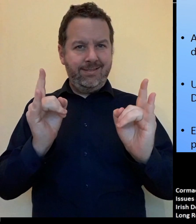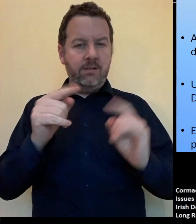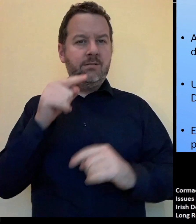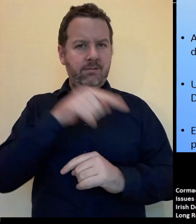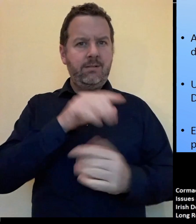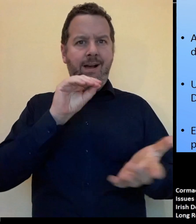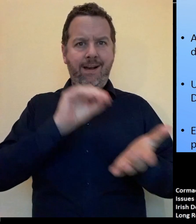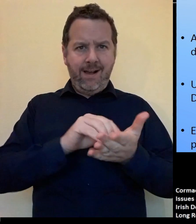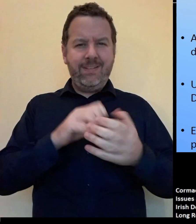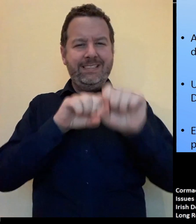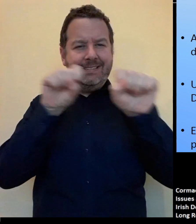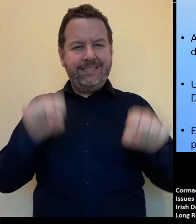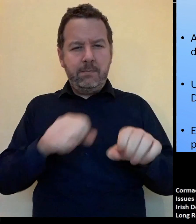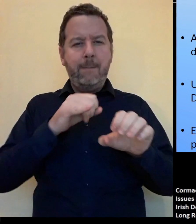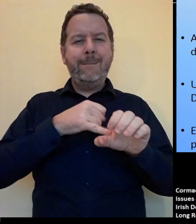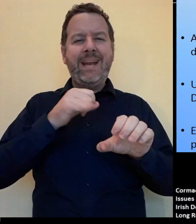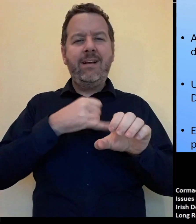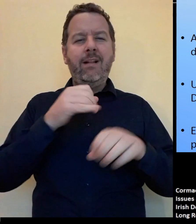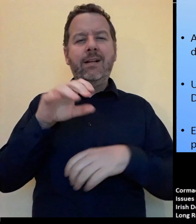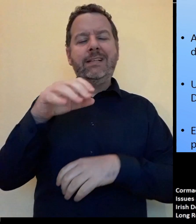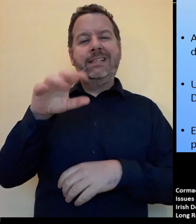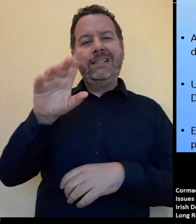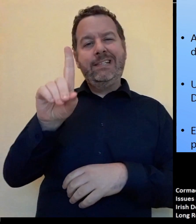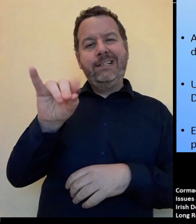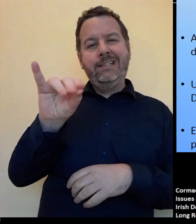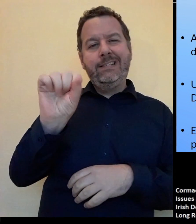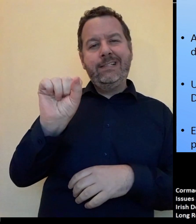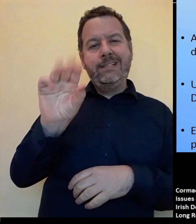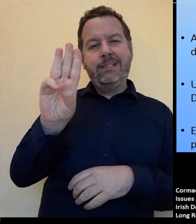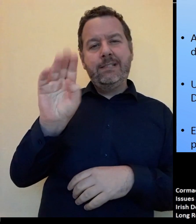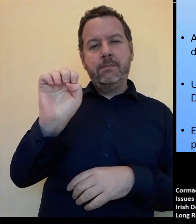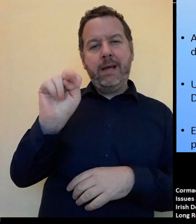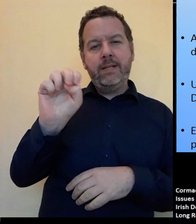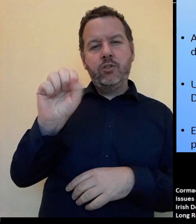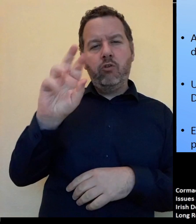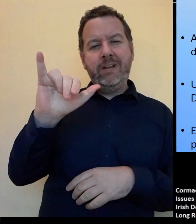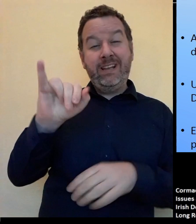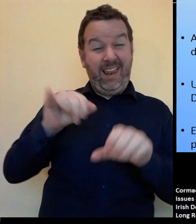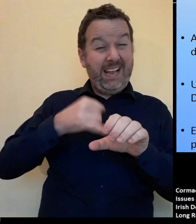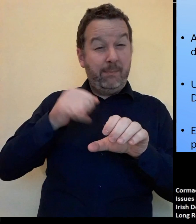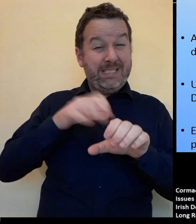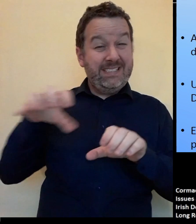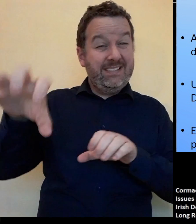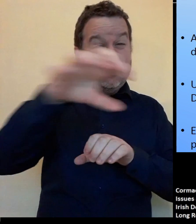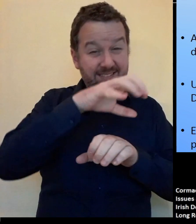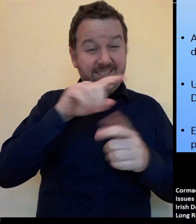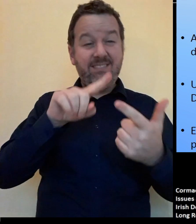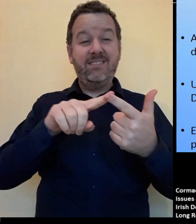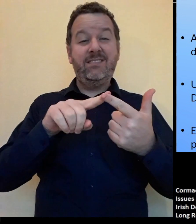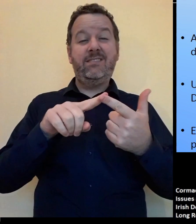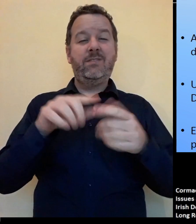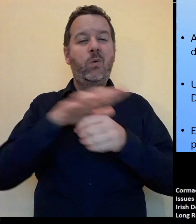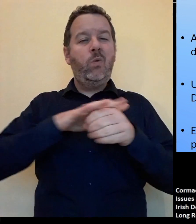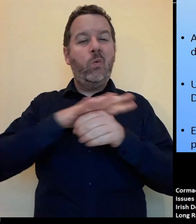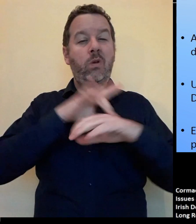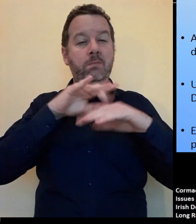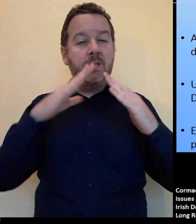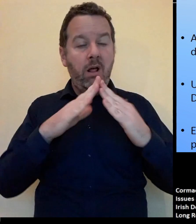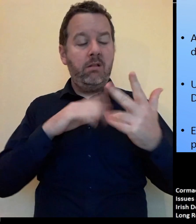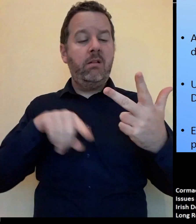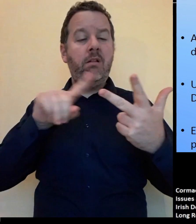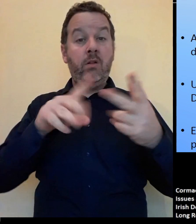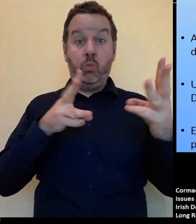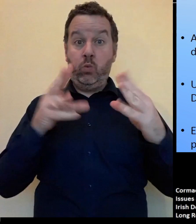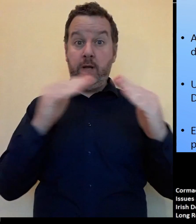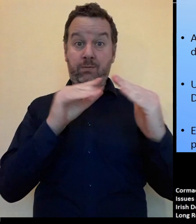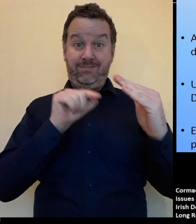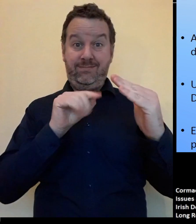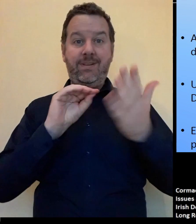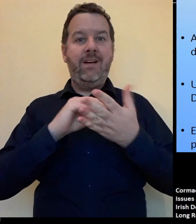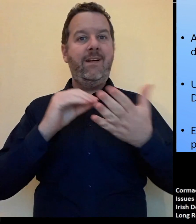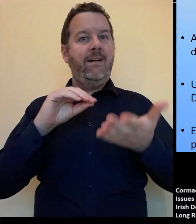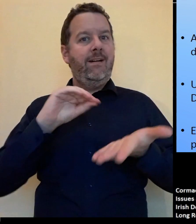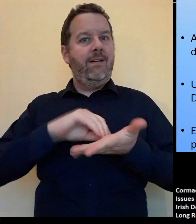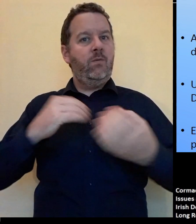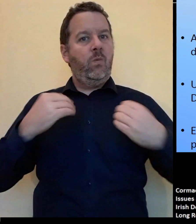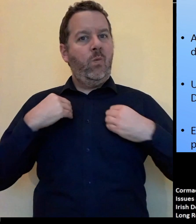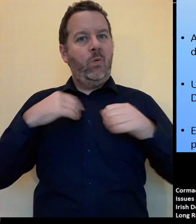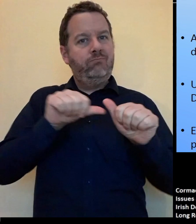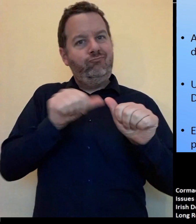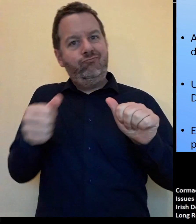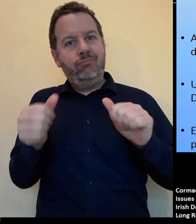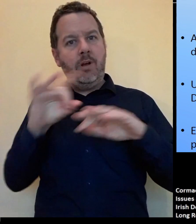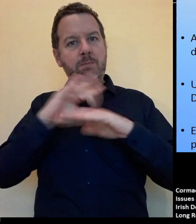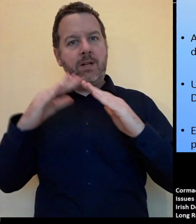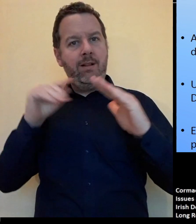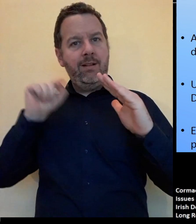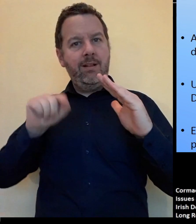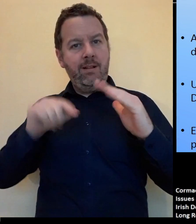They established a medical dispensary system, local infirmaries and workhouse hospitals,